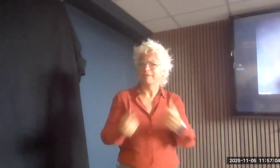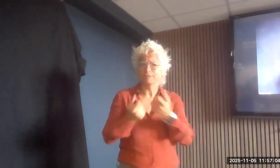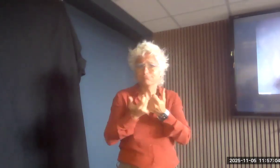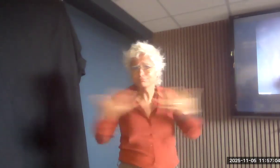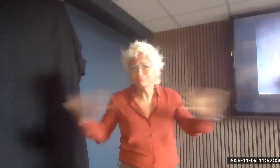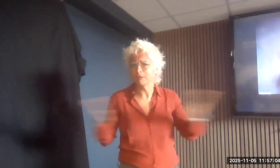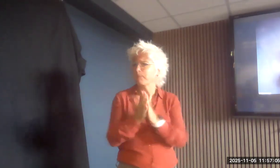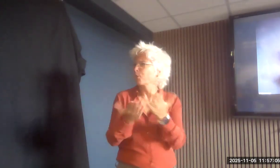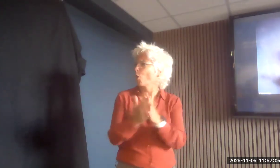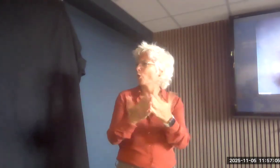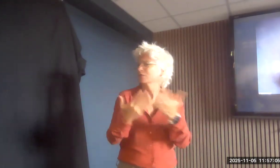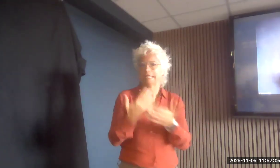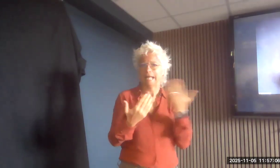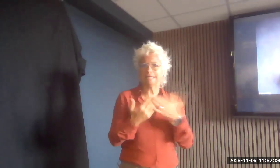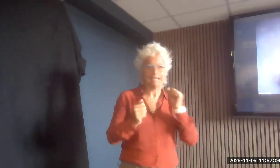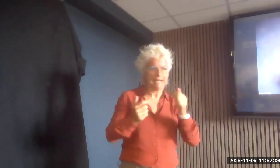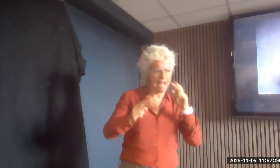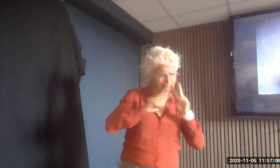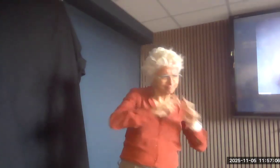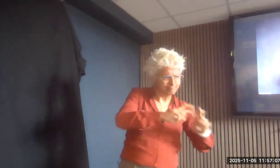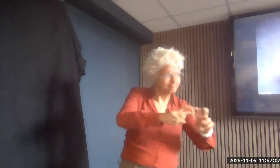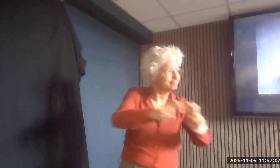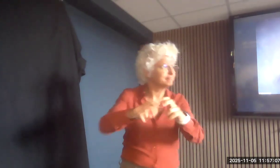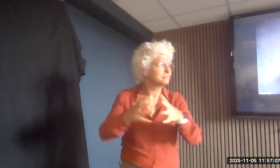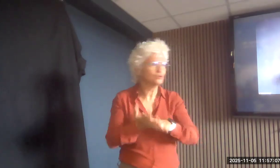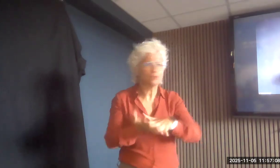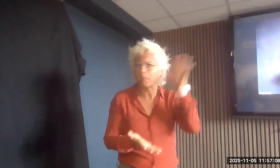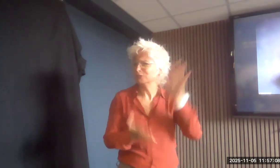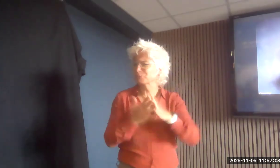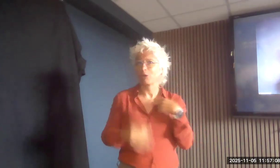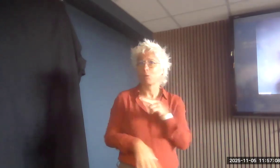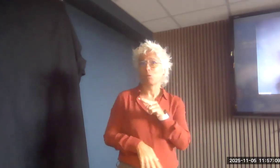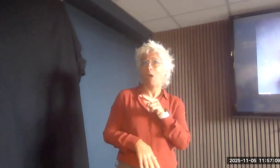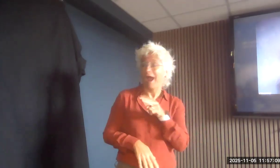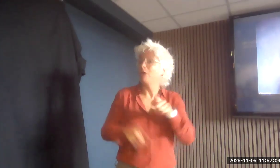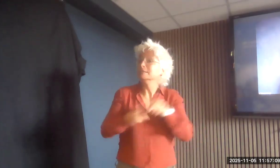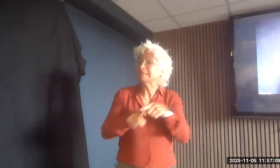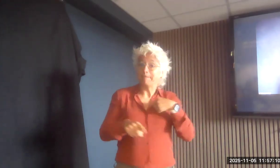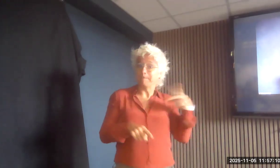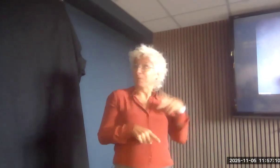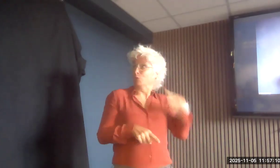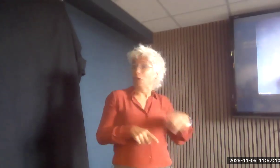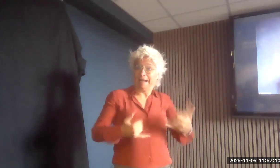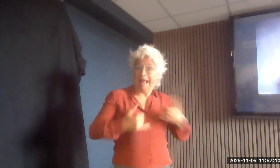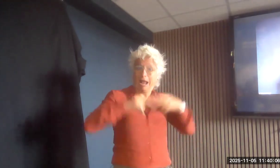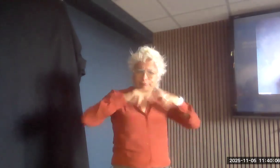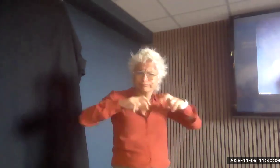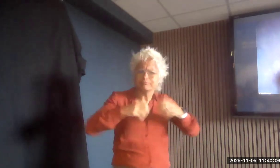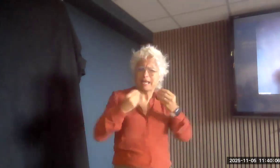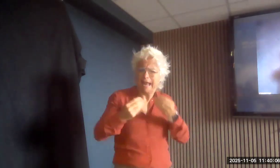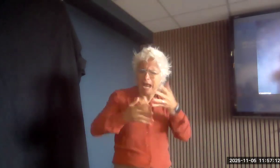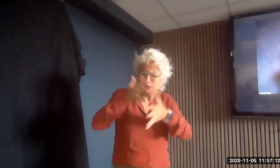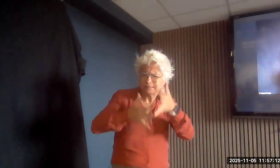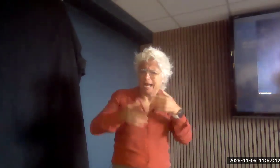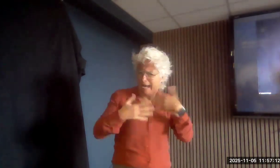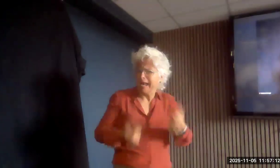So we can see that there are a number of books in Brazil which make your work in terms of research, much easier, because in Portugal,